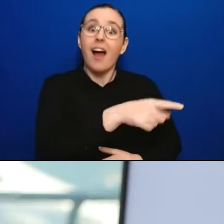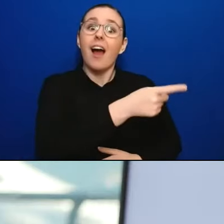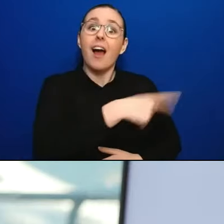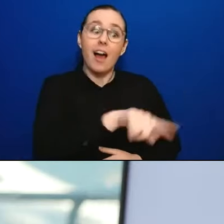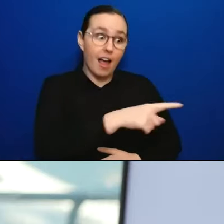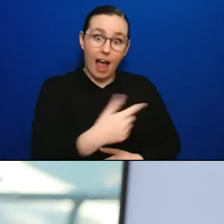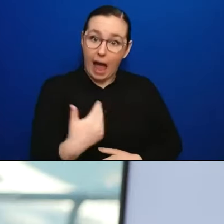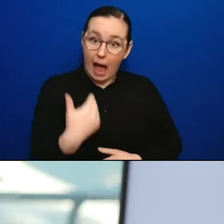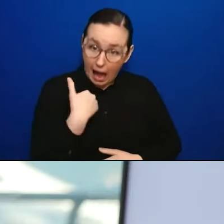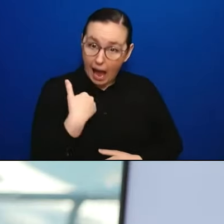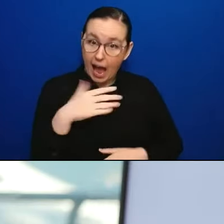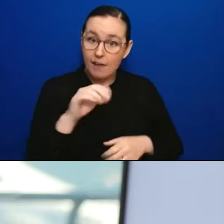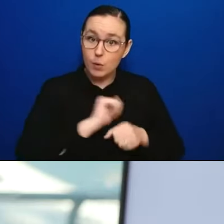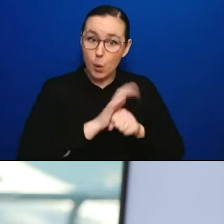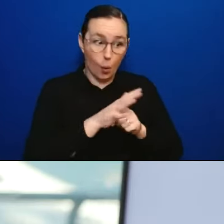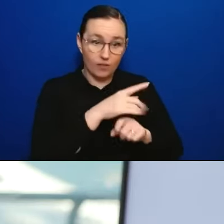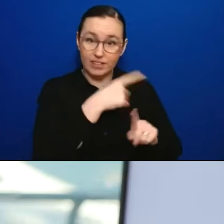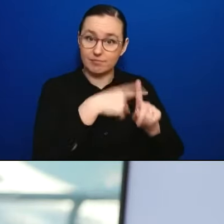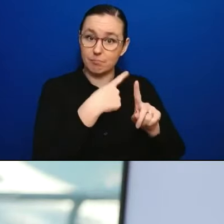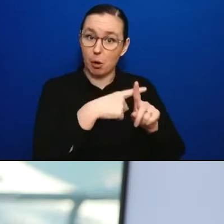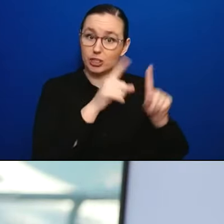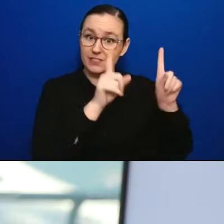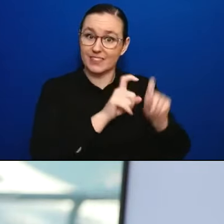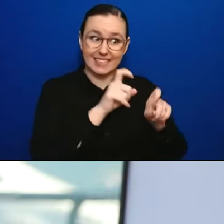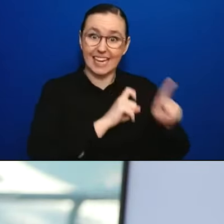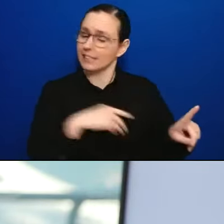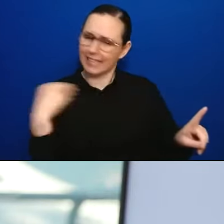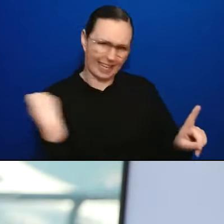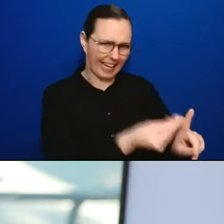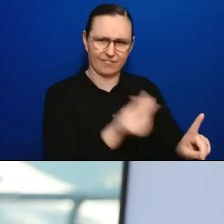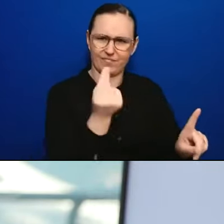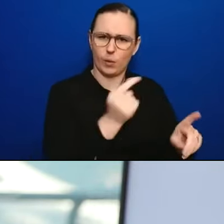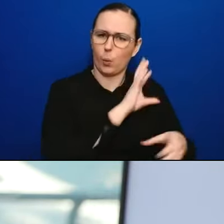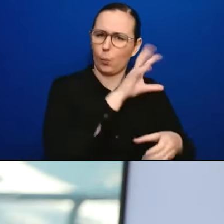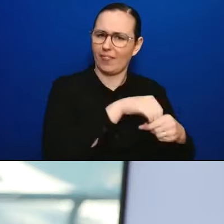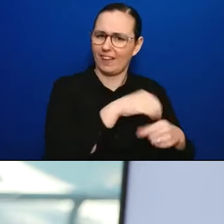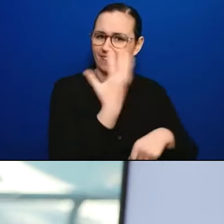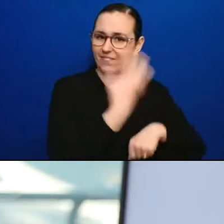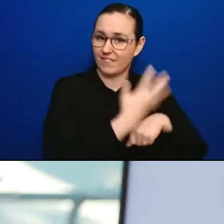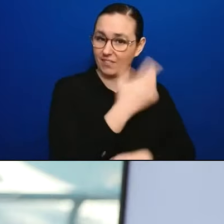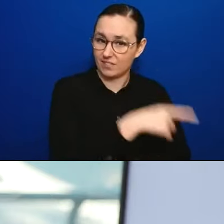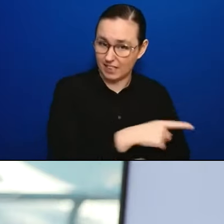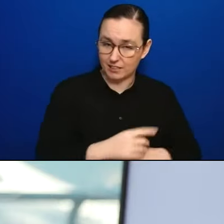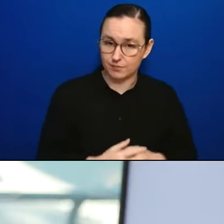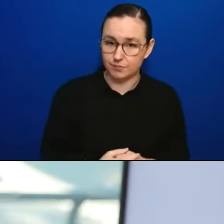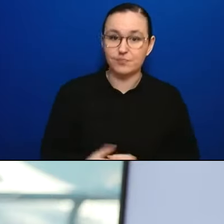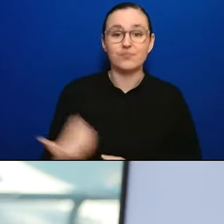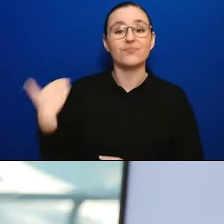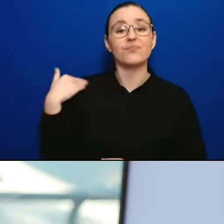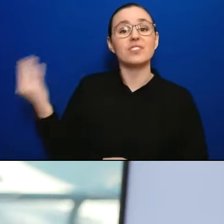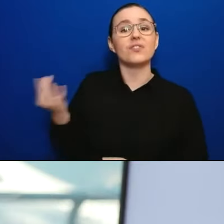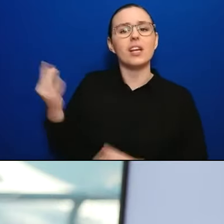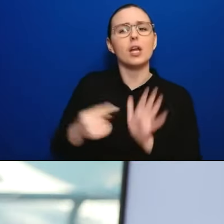can get it to in that critical period of time.